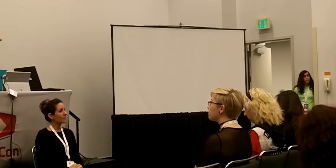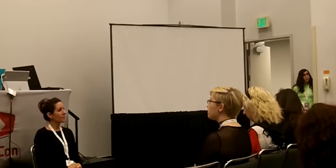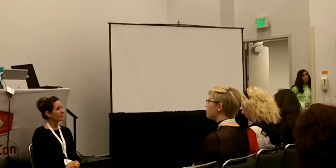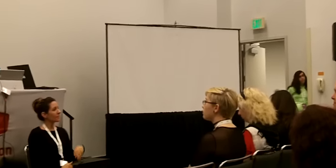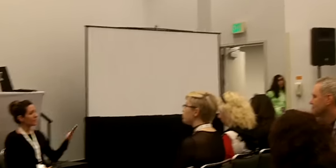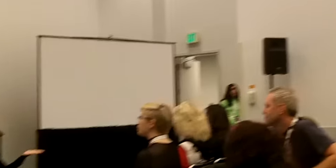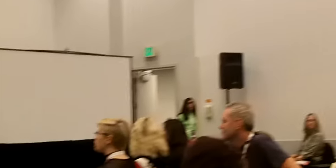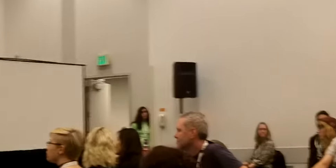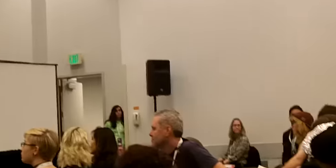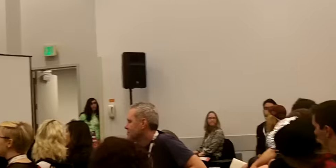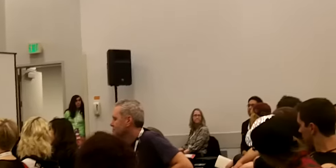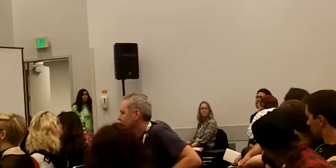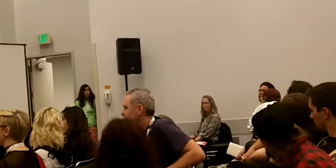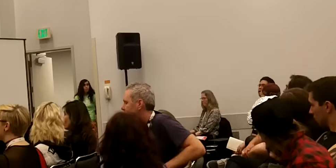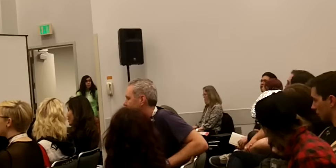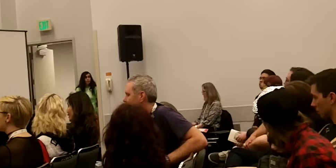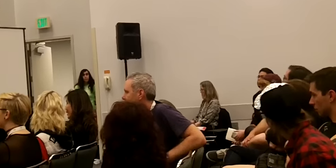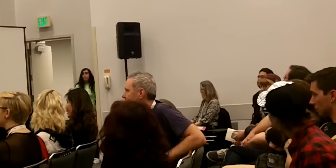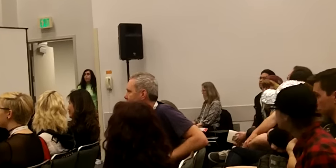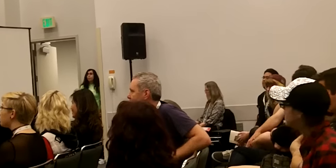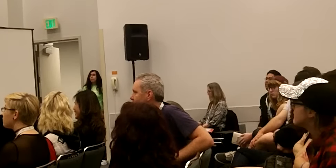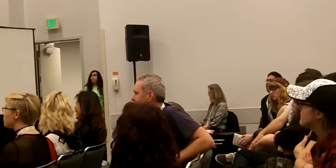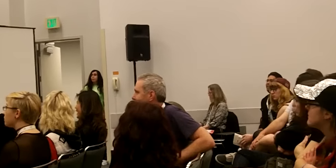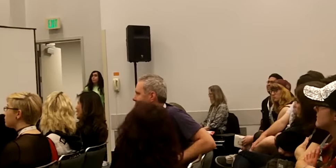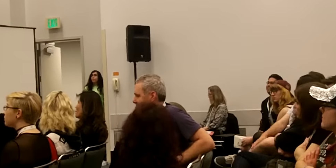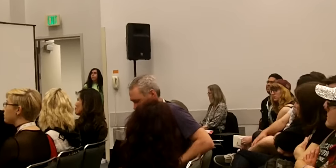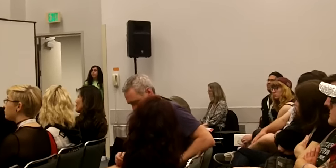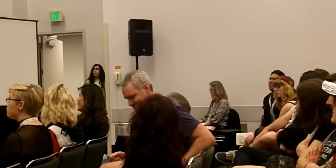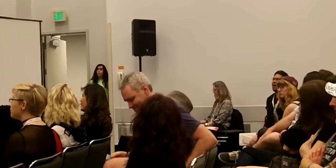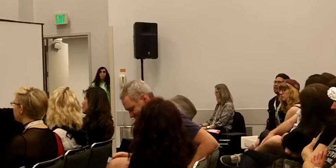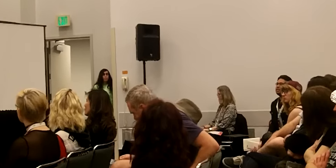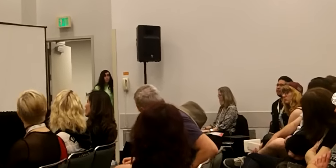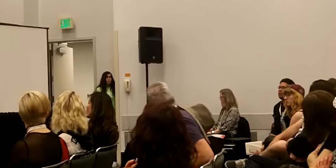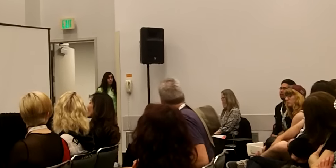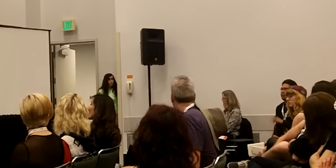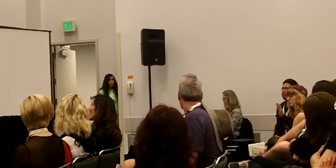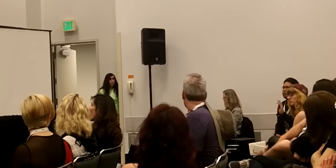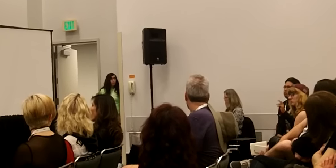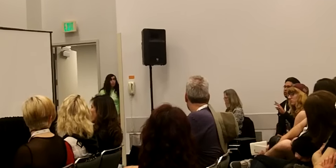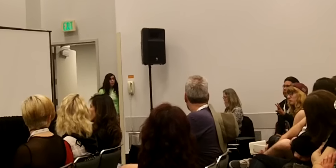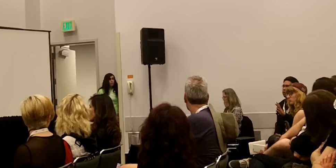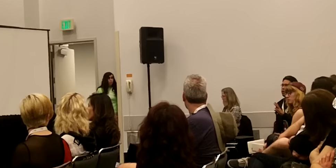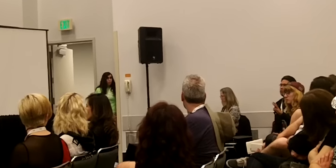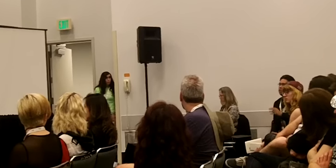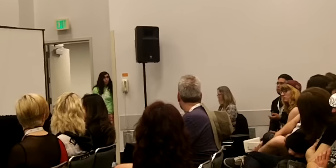I have a vlog. I thank you, by the way. I just had two similar questions.